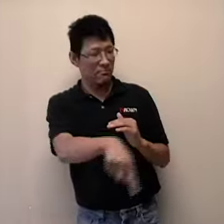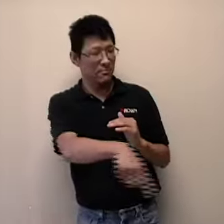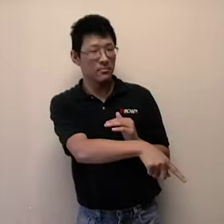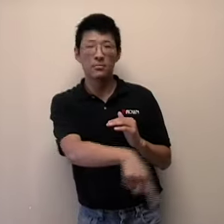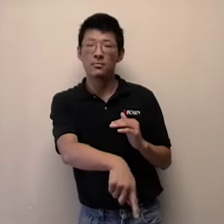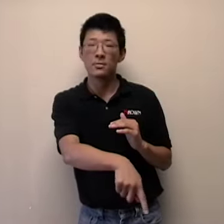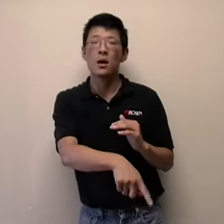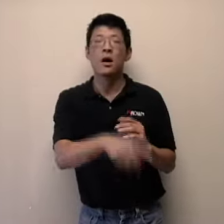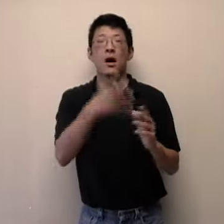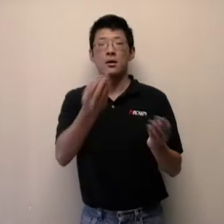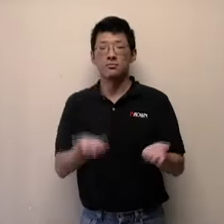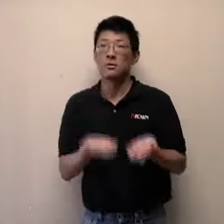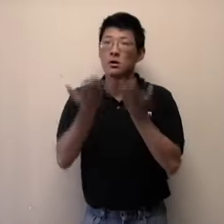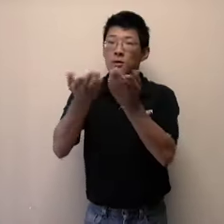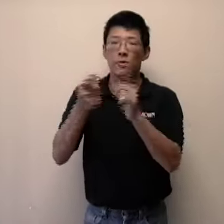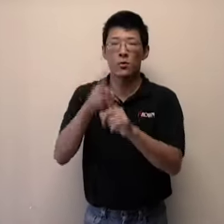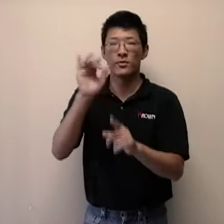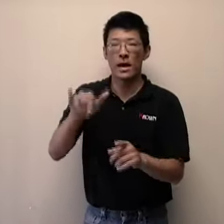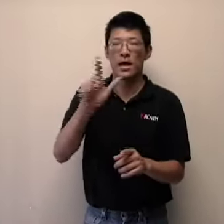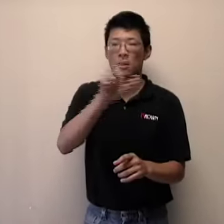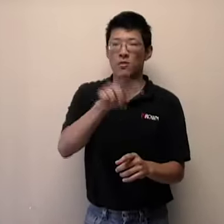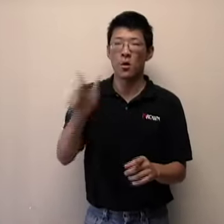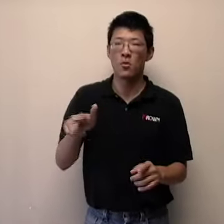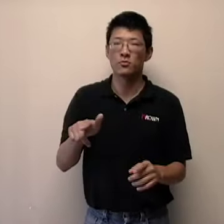it to your landlord